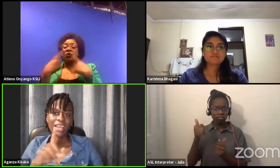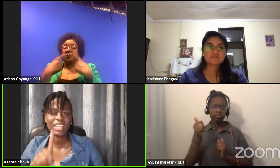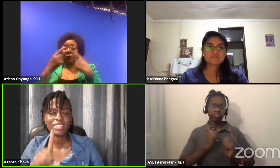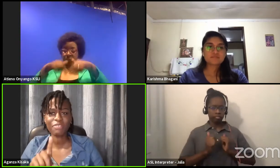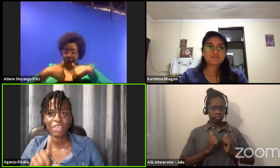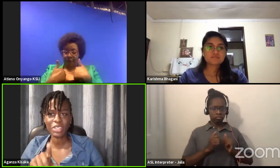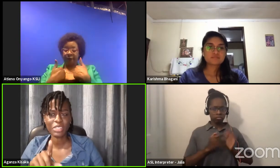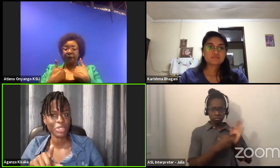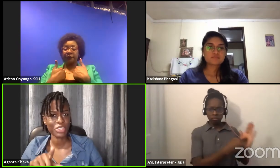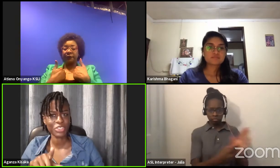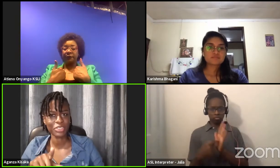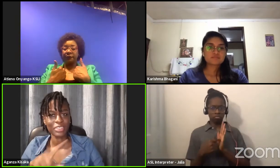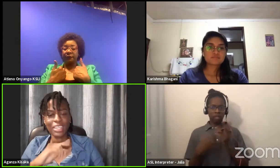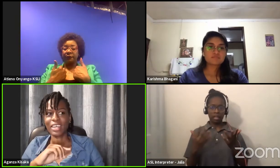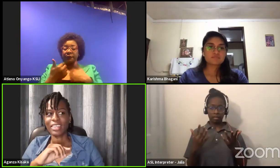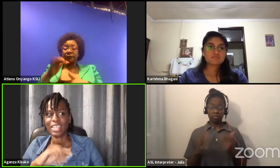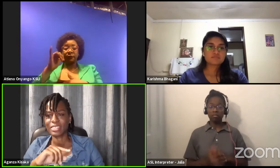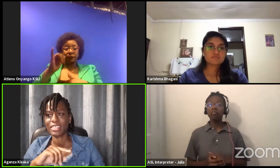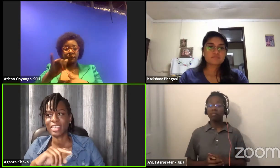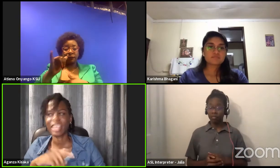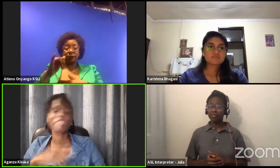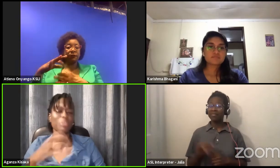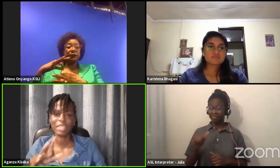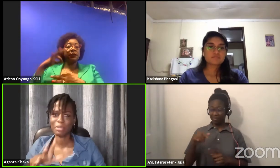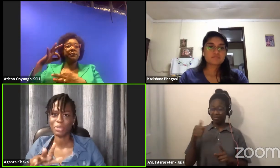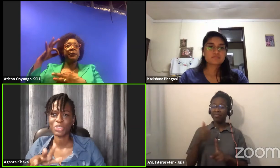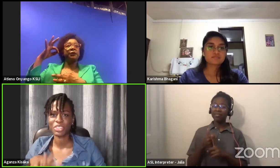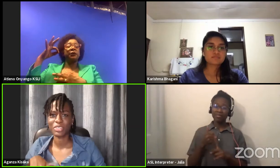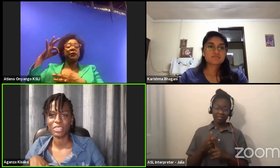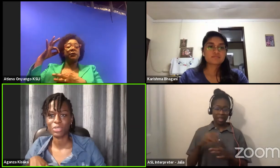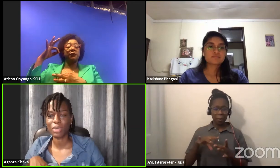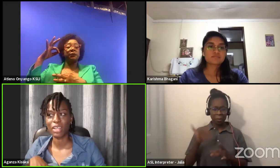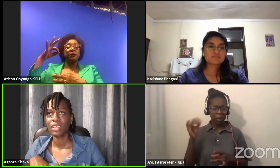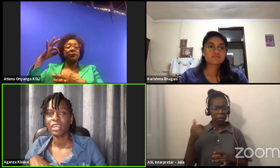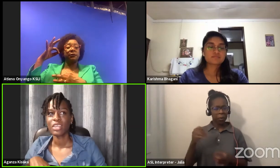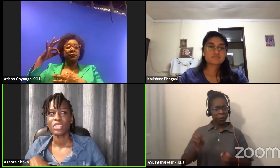And that's very spiritual, and that's extremely emotional as well.